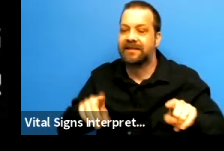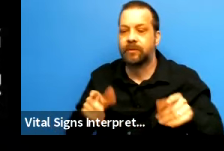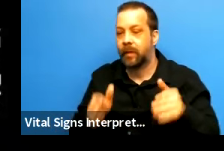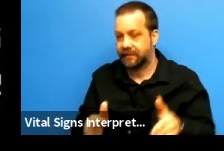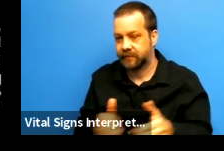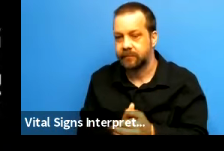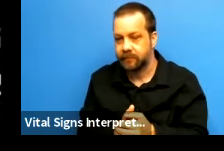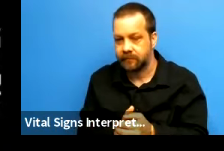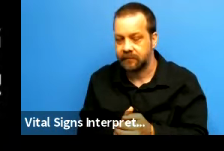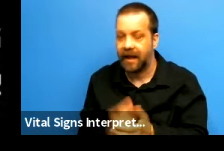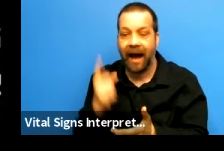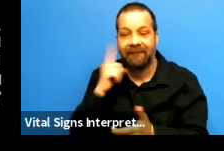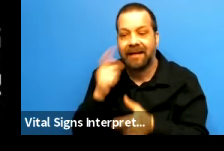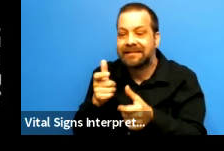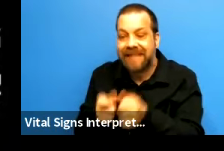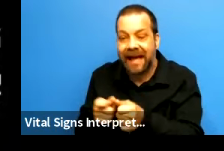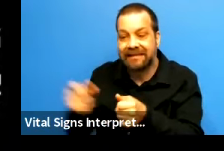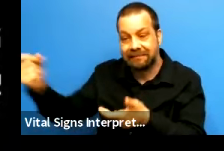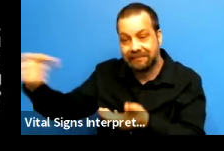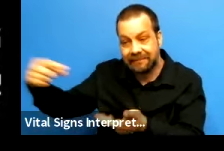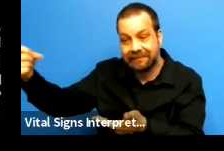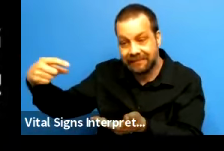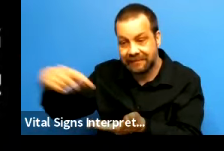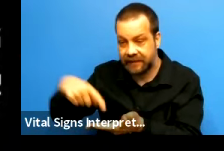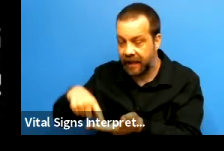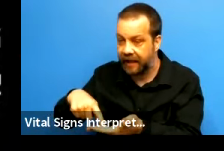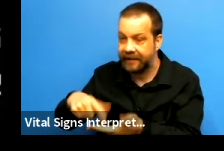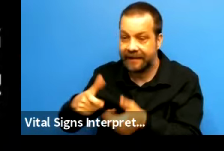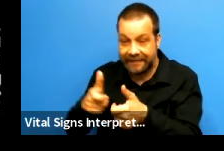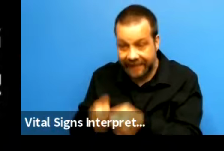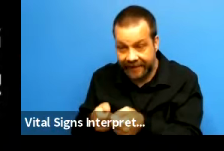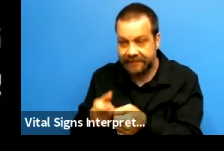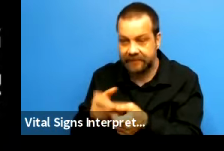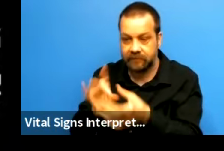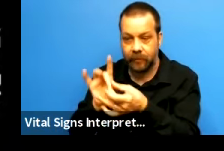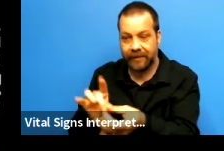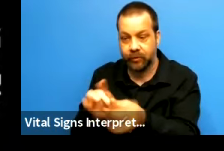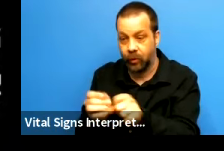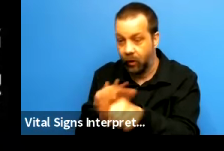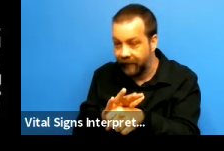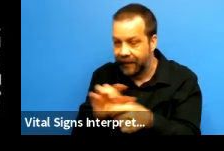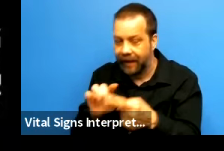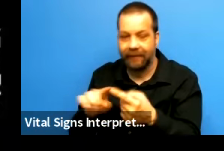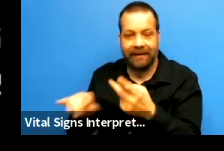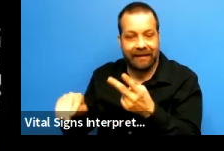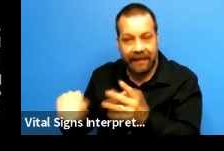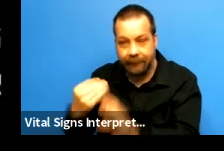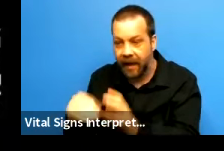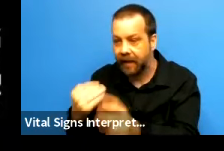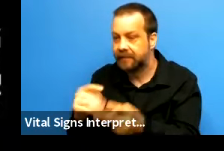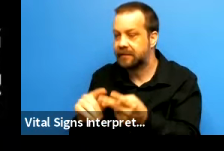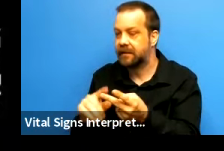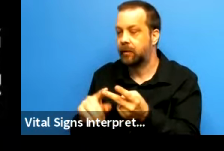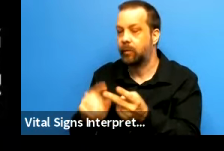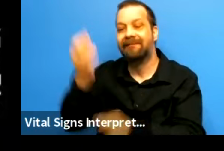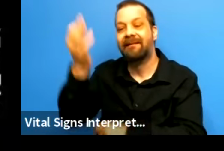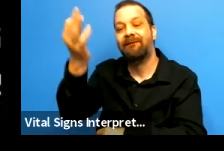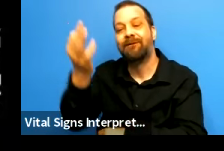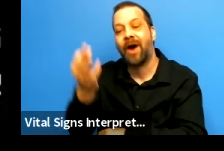I get text messages, we have emails,